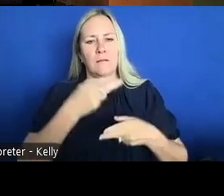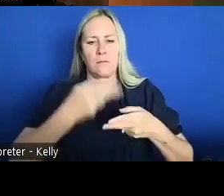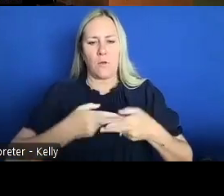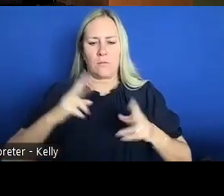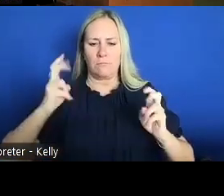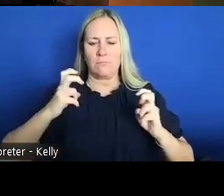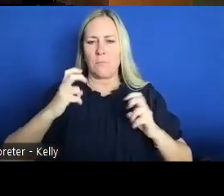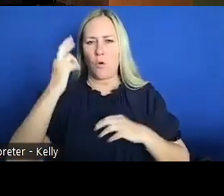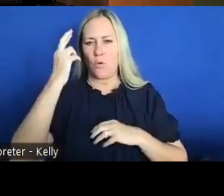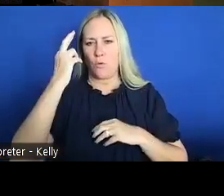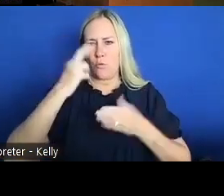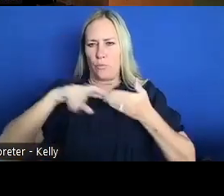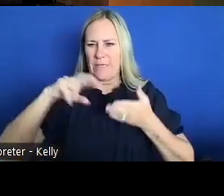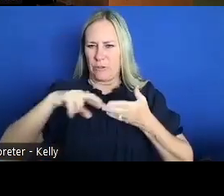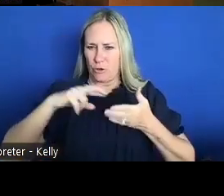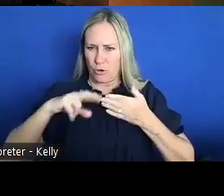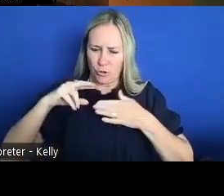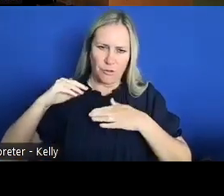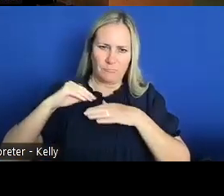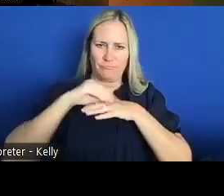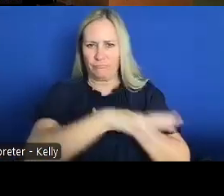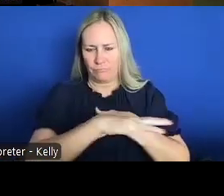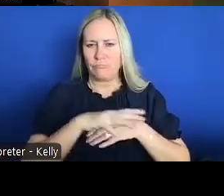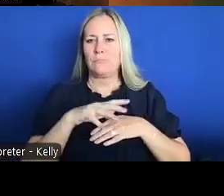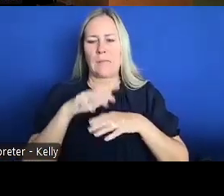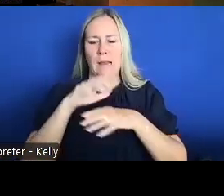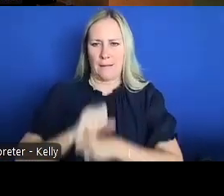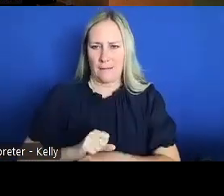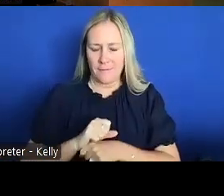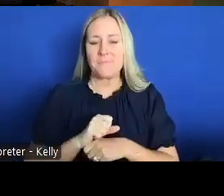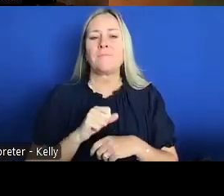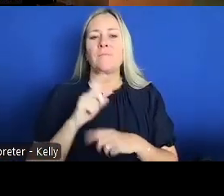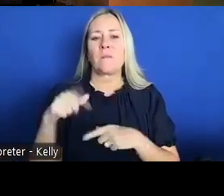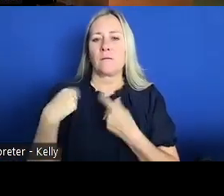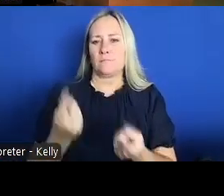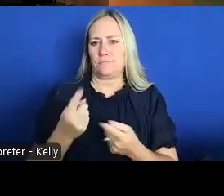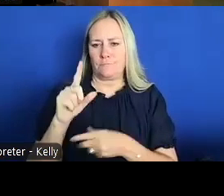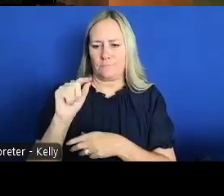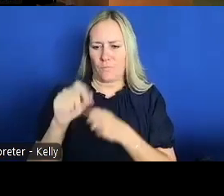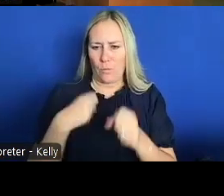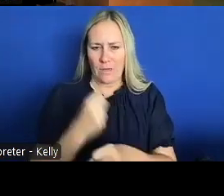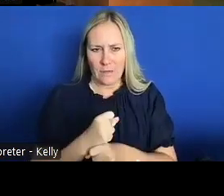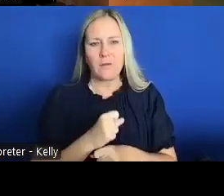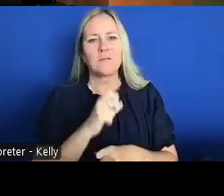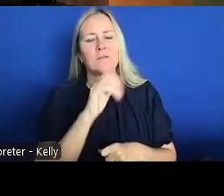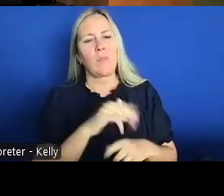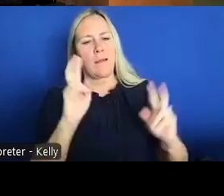past two three decades now that dispels some myths about so-called normal grief it's really